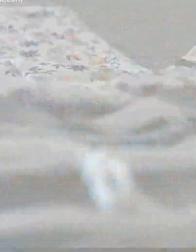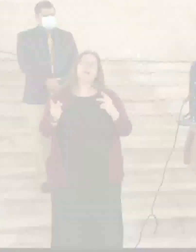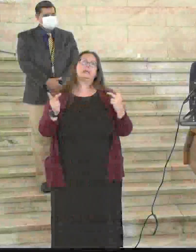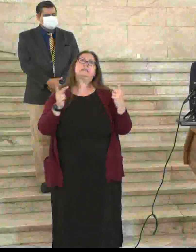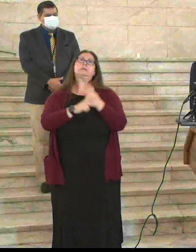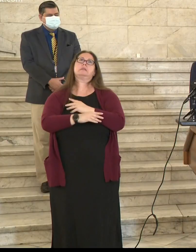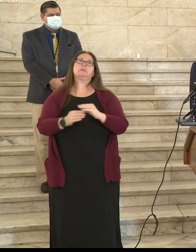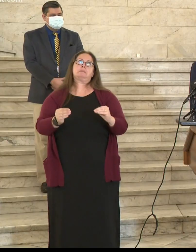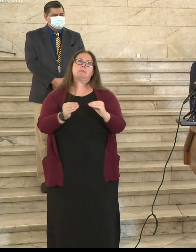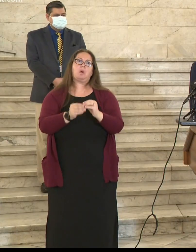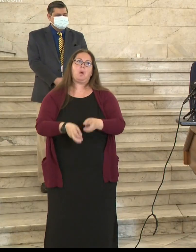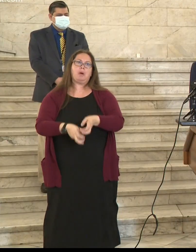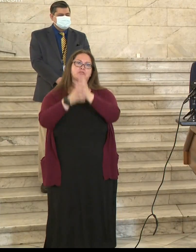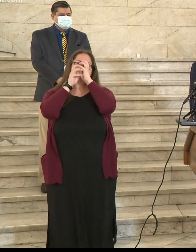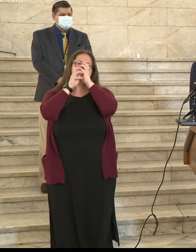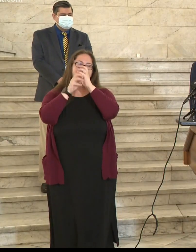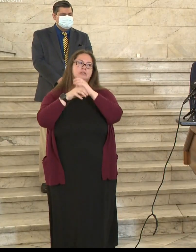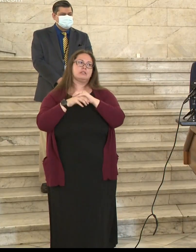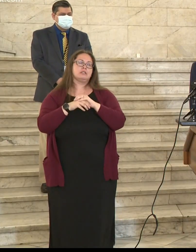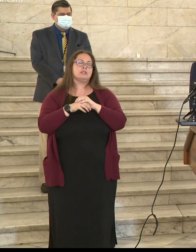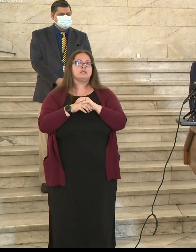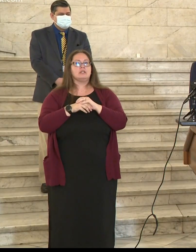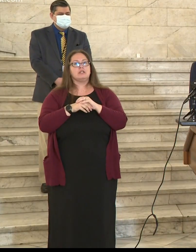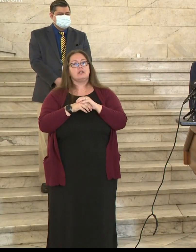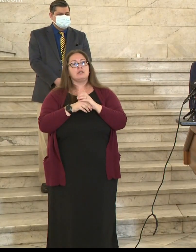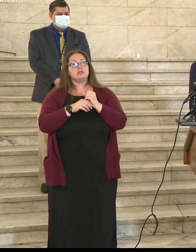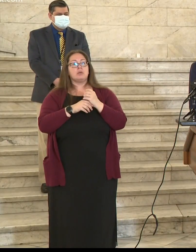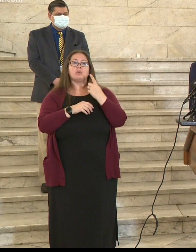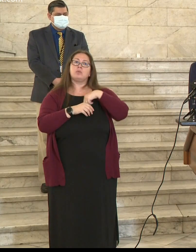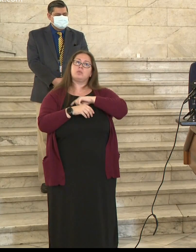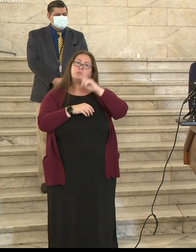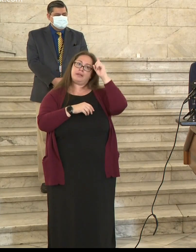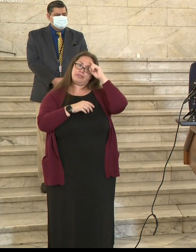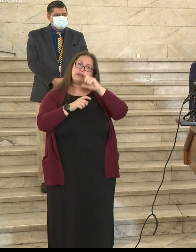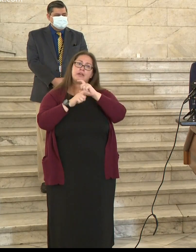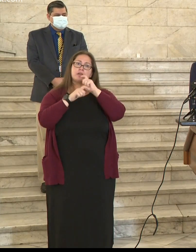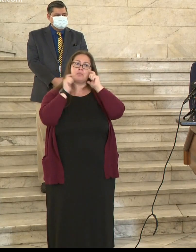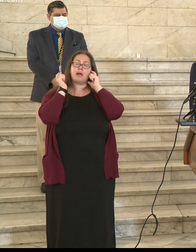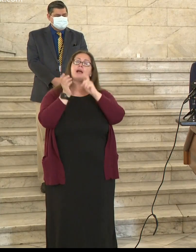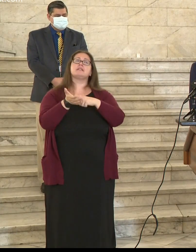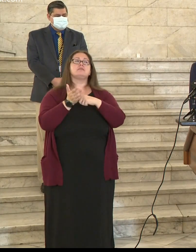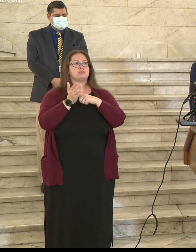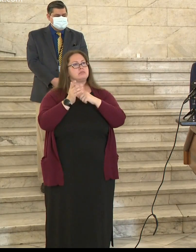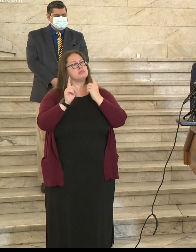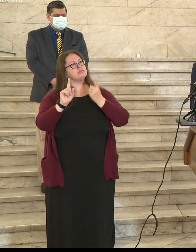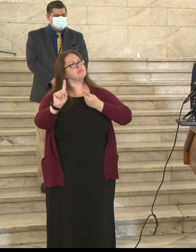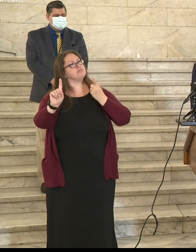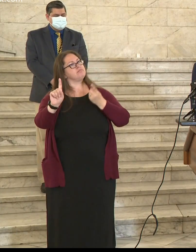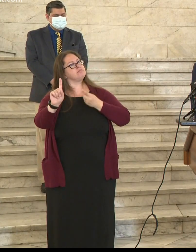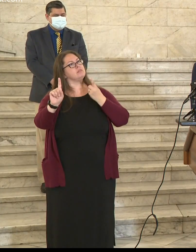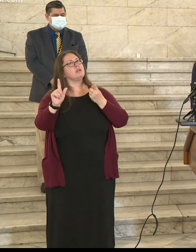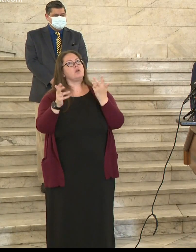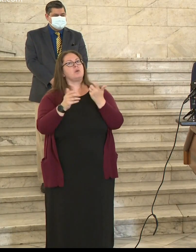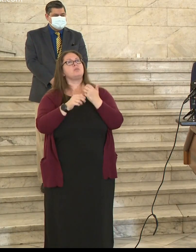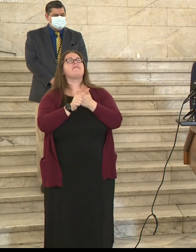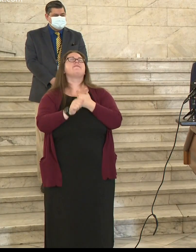DIRECTOR. COUNTY EXECUTIVE DR. SAM PAGE DIRECTOR. COUNTY EXECUTIVE DR. SAM PAGE SAYS DIRECTOR. COUNTY EXECUTIVE DR. SAM PAGE SAYS THE DIRECTOR. COUNTY EXECUTIVE DR. SAM PAGE SAYS THE ORDER DIRECTOR. COUNTY EXECUTIVE DR. SAM PAGE SAYS THE ORDER IS DIRECTOR. COUNTY EXECUTIVE DR. SAM PAGE SAYS THE ORDER IS NECESSARY COUNTY EXECUTIVE DR. SAM PAGE SAYS THE ORDER IS NECESSARY COUNTY EXECUTIVE DR. SAM PAGE SAYS THE ORDER IS NECESSARY BECAUSE COUNTY EXECUTIVE DR. SAM PAGE SAYS THE ORDER IS NECESSARY BECAUSE COVID COUNTY EXECUTIVE DR. SAM PAGE SAYS THE ORDER IS NECESSARY BECAUSE COVID CASES COUNTY EXECUTIVE DR. SAM PAGE SAYS THE ORDER IS NECESSARY BECAUSE COVID CASES HAVE COUNTY EXECUTIVE DR. SAM PAGE SAYS THE ORDER IS NECESSARY BECAUSE COVID CASES HAVE BEEN SAYS THE ORDER IS NECESSARY BECAUSE COVID CASES HAVE BEEN SAYS THE ORDER IS NECESSARY BECAUSE COVID CASES HAVE BEEN RISING SAYS THE ORDER IS NECESSARY BECAUSE COVID CASES HAVE BEEN RISING AND SAYS THE ORDER IS NECESSARY BECAUSE COVID CASES HAVE BEEN RISING AND FEW SAYS THE ORDER IS NECESSARY BECAUSE COVID CASES HAVE BEEN RISING AND FEW PEOPLE SAYS THE ORDER IS NECESSARY BECAUSE COVID CASES HAVE BEEN RISING AND FEW PEOPLE ARE BECAUSE COVID CASES HAVE BEEN RISING AND FEW PEOPLE ARE BECAUSE COVID CASES HAVE BEEN RISING AND FEW PEOPLE ARE GETTING BECAUSE COVID CASES HAVE BEEN RISING AND FEW PEOPLE ARE GETTING VACCINATED. RISING AND FEW PEOPLE ARE GETTING VACCINATED. RISING AND FEW PEOPLE ARE GETTING VACCINATED. WE RISING AND FEW PEOPLE ARE GETTING VACCINATED. WE BELIEVE RISING AND FEW PEOPLE ARE GETTING VACCINATED. WE BELIEVE THAT RISING AND FEW PEOPLE ARE GETTING VACCINATED. WE BELIEVE THAT INSTITUTING GETTING VACCINATED. WE BELIEVE THAT INSTITUTING GETTING VACCINATED. WE BELIEVE THAT INSTITUTING THIS GETTING VACCINATED. WE BELIEVE THAT INSTITUTING THIS MASSIVE